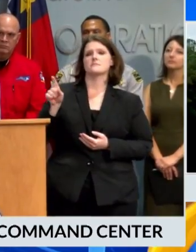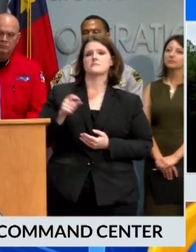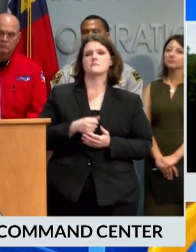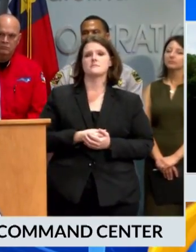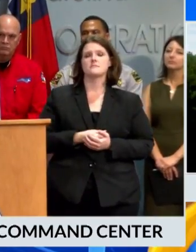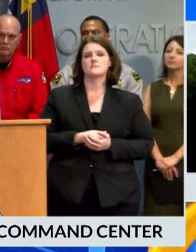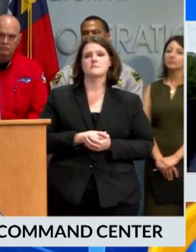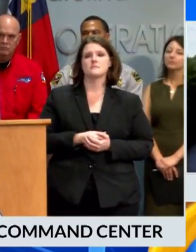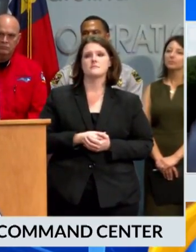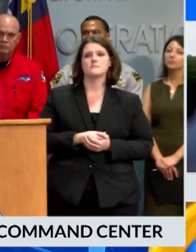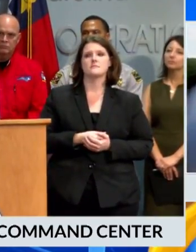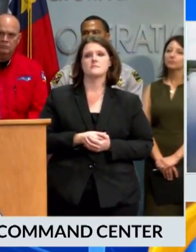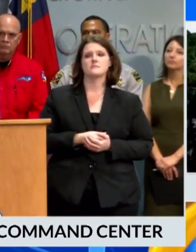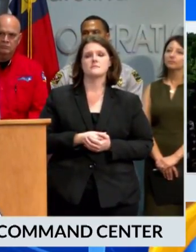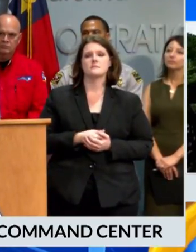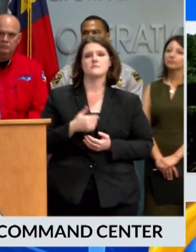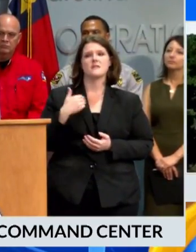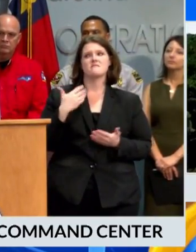QUESTIONS FOR ANY OF US?